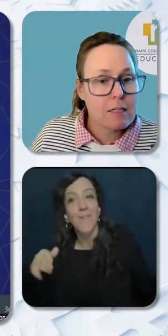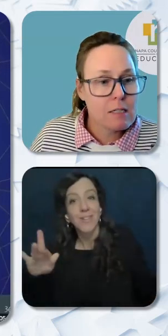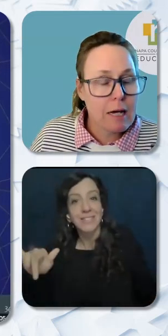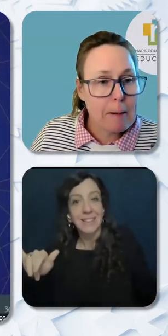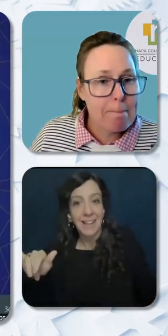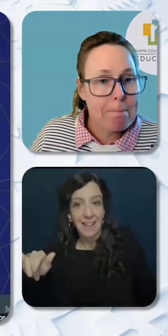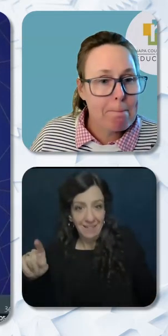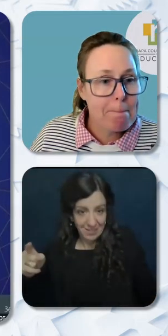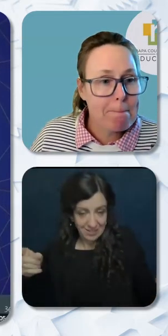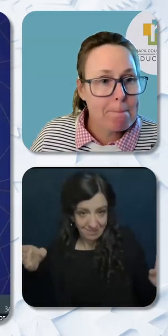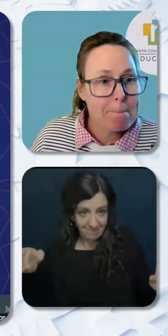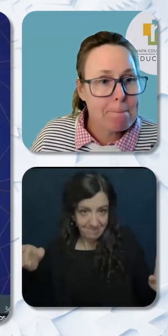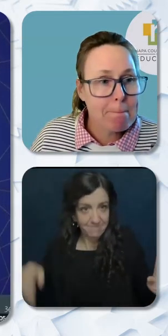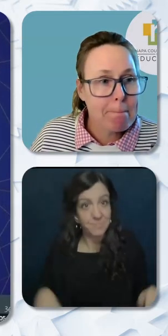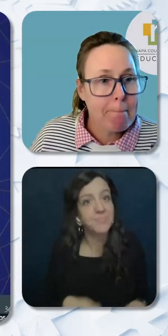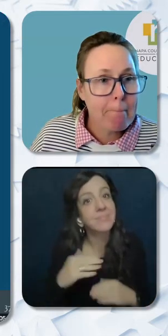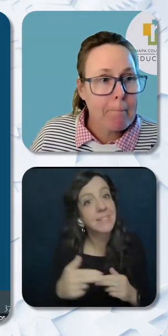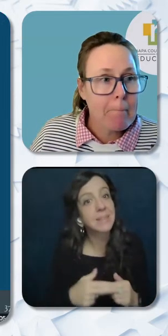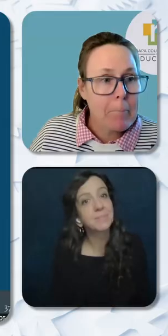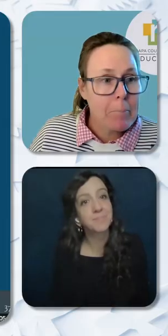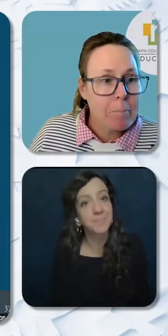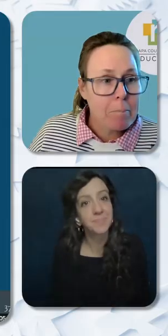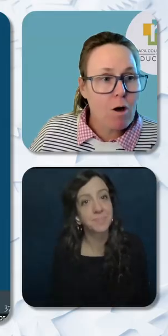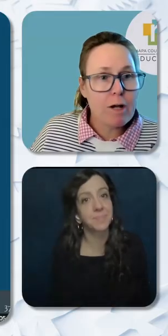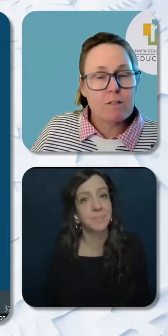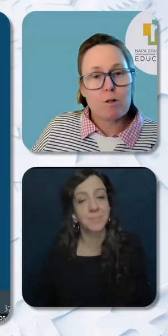Okay, next slide.